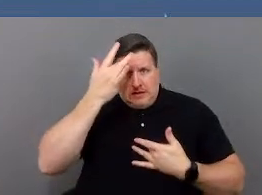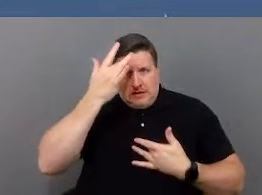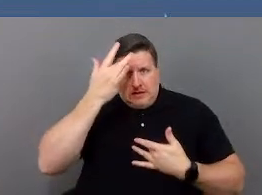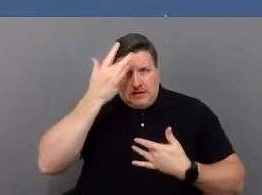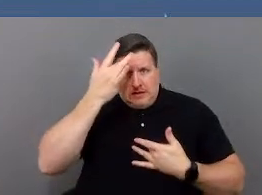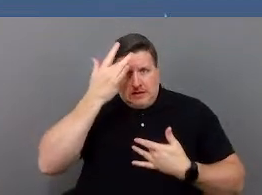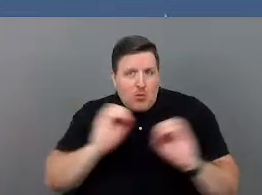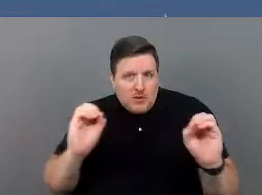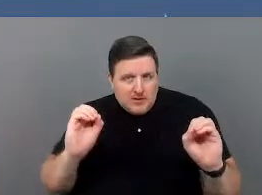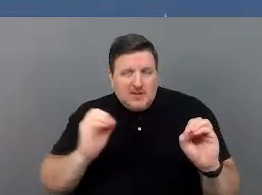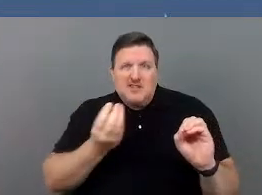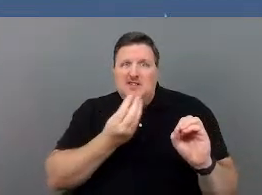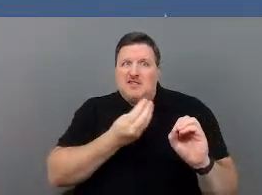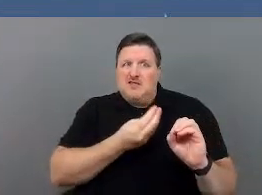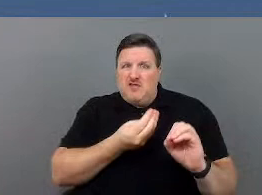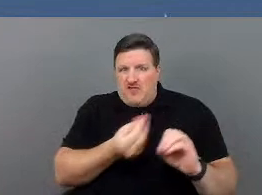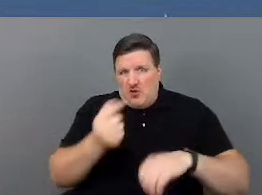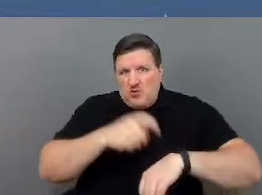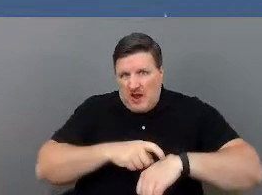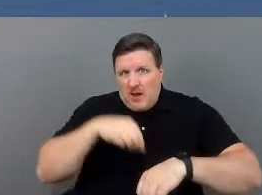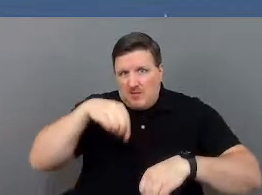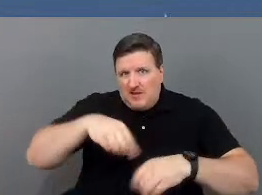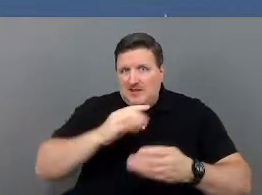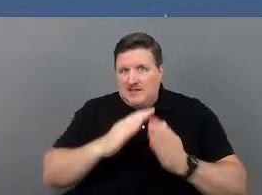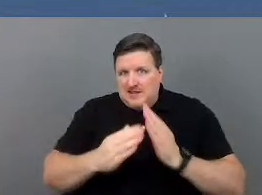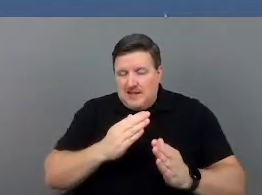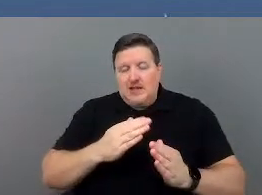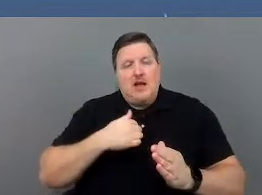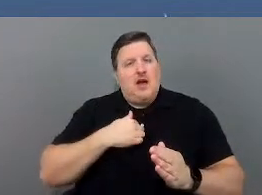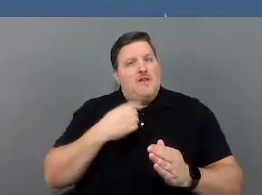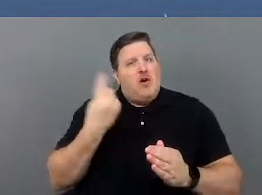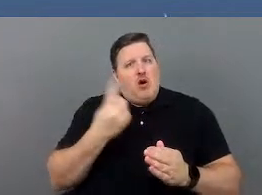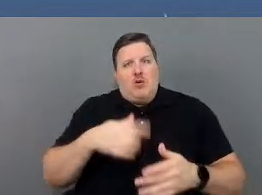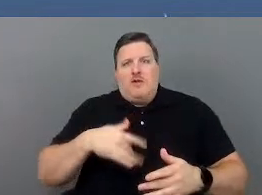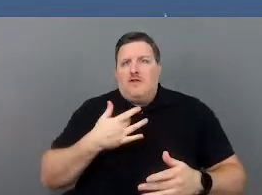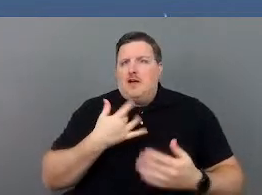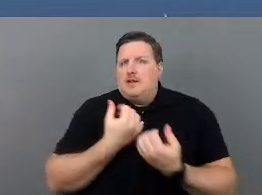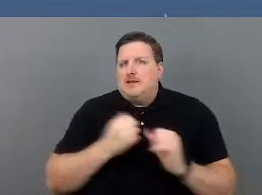I'VE ALWAYS FELT SAFER WHEN I HAD SAFE, AFFORDABLE HOUSING. EXPERIENCED HOMELESSNESS ON SEVERAL OCCASIONS IN THIS CITY,